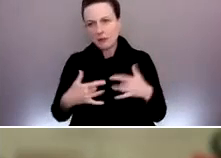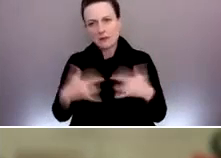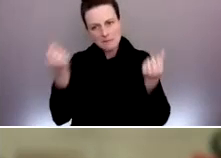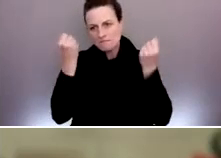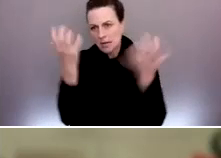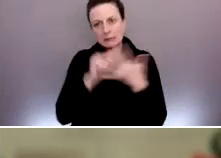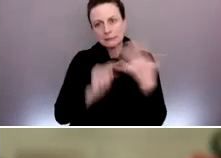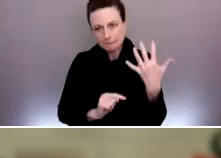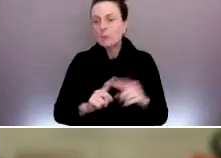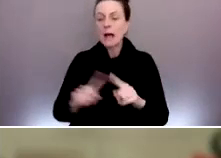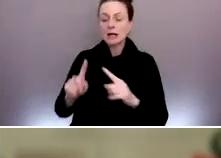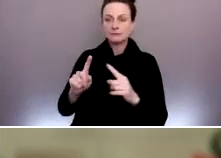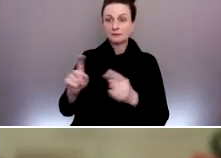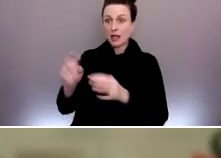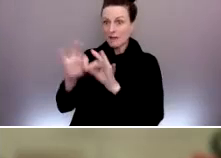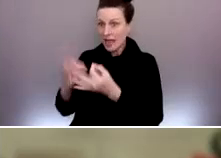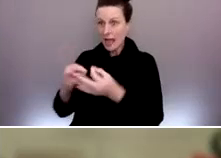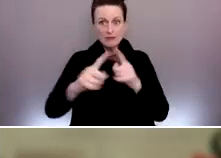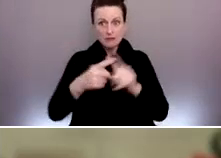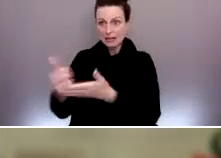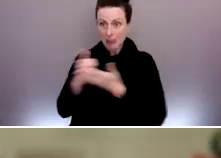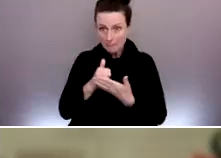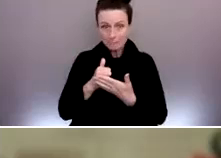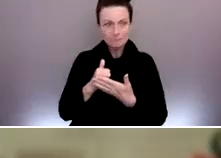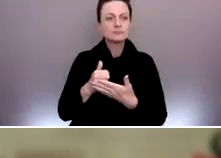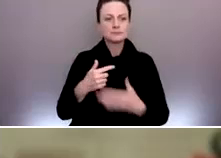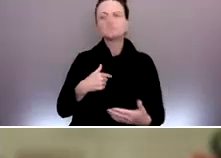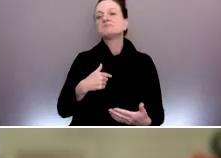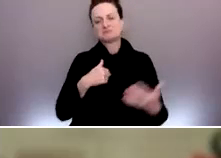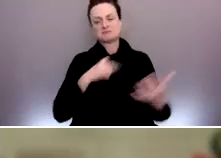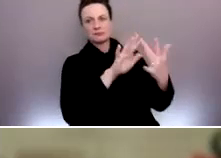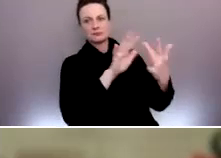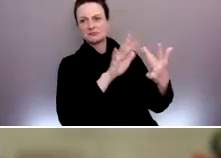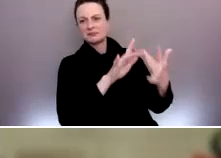With the help and support of family and friends, I reached out to resources that assisted people with